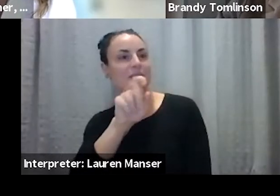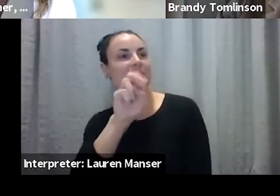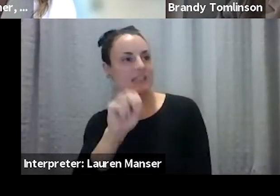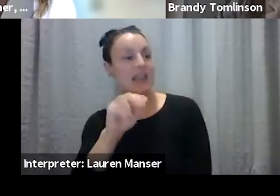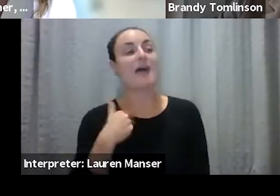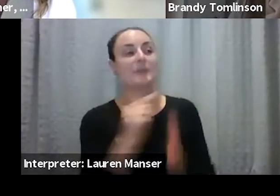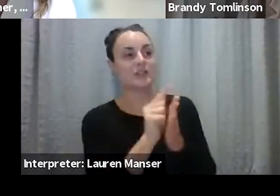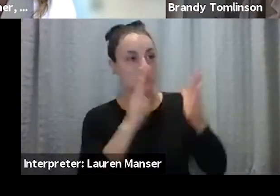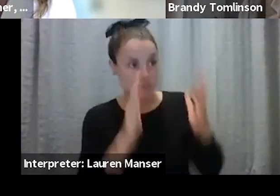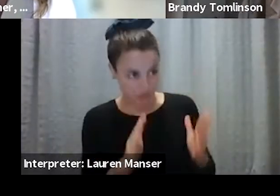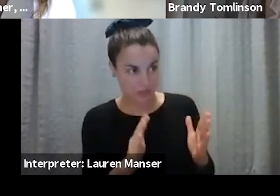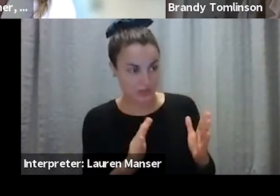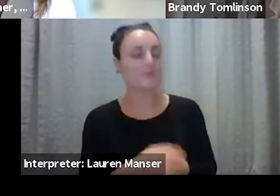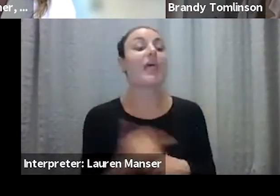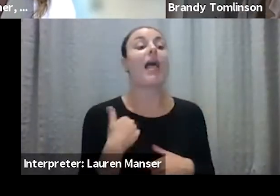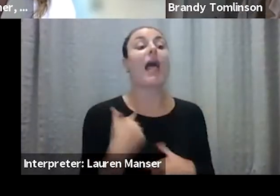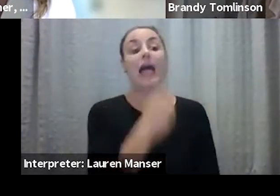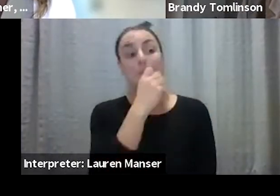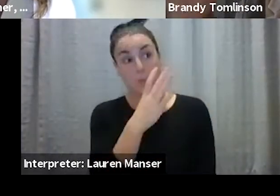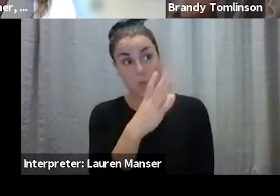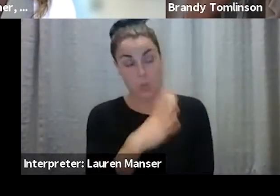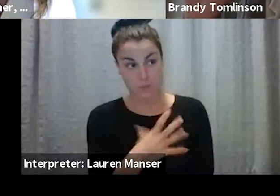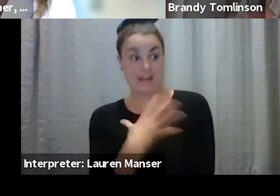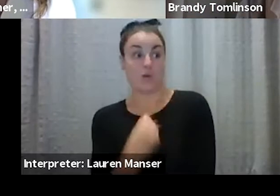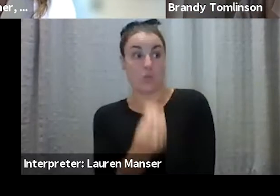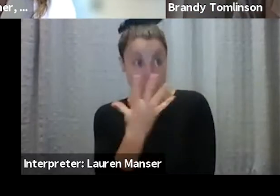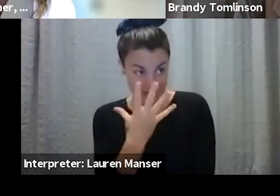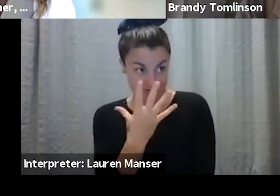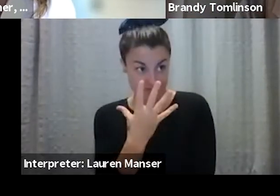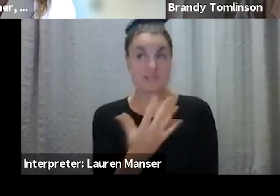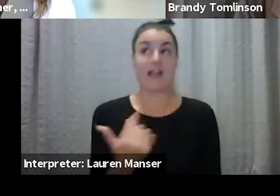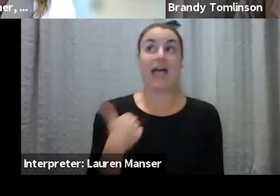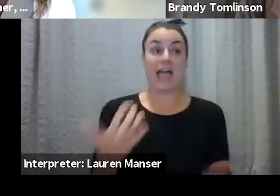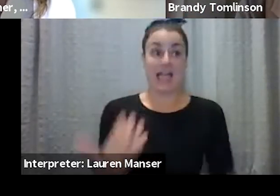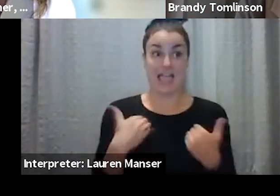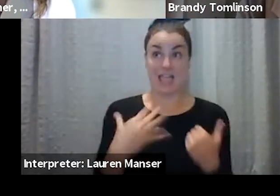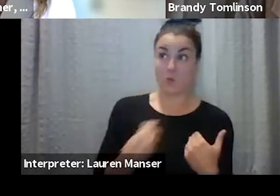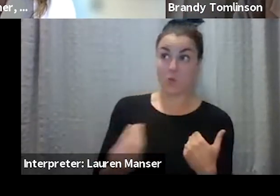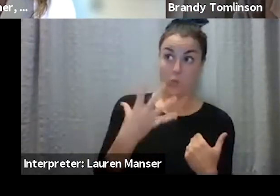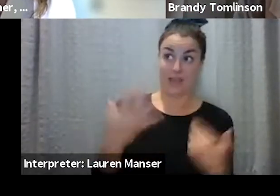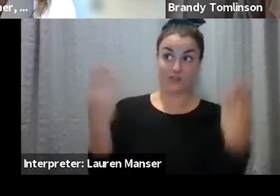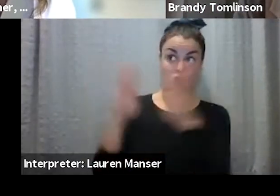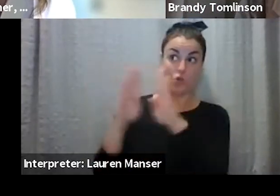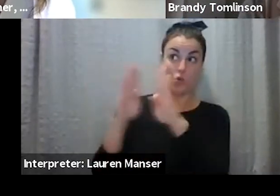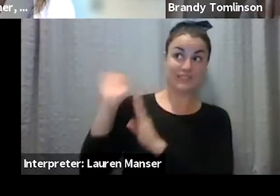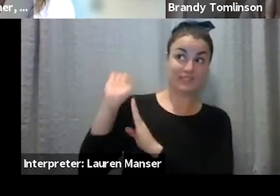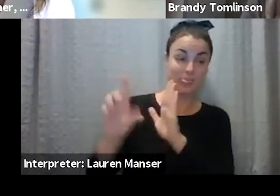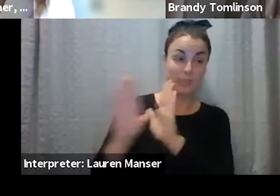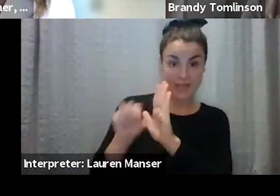I'm the white woman wearing a gray jacket, with white doors in the background. I had the pleasure of mode, oh, my apologies.